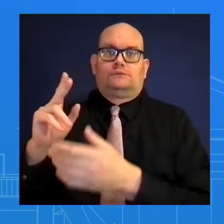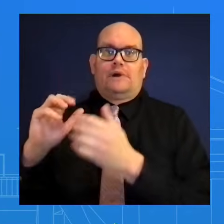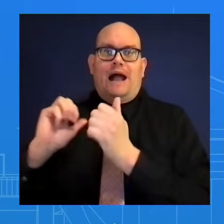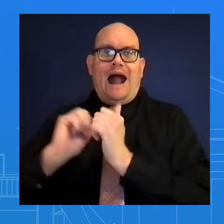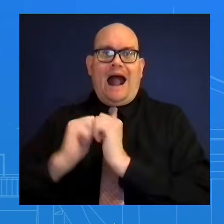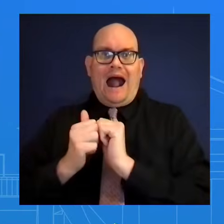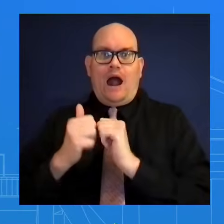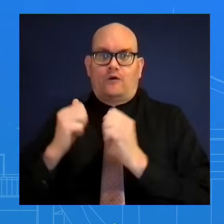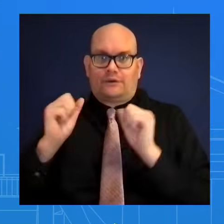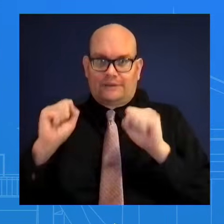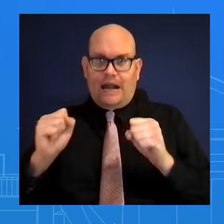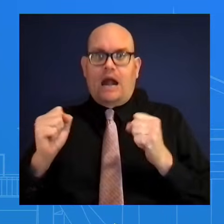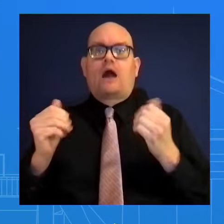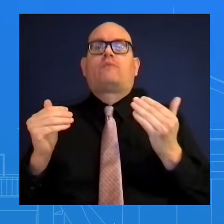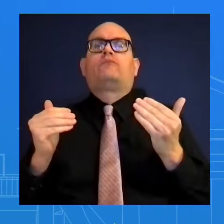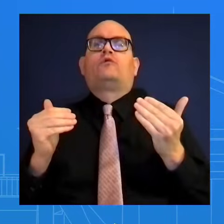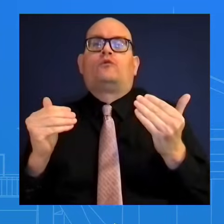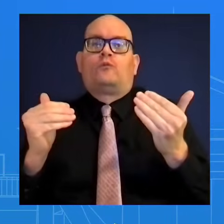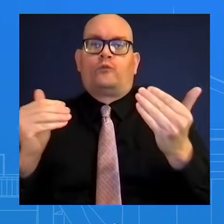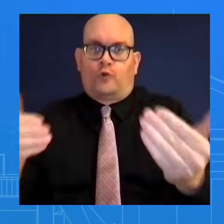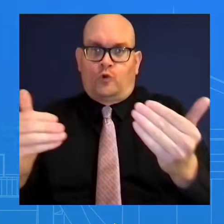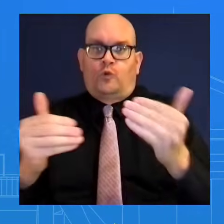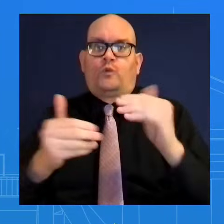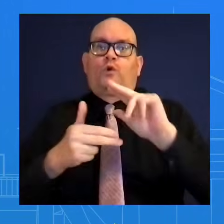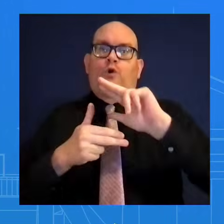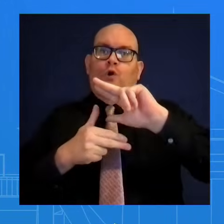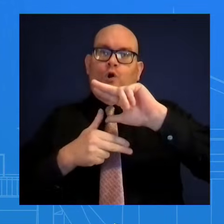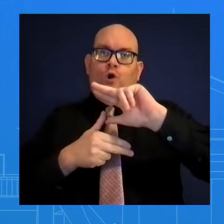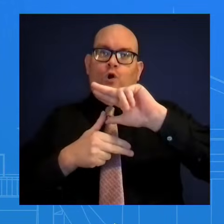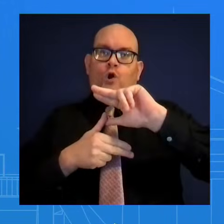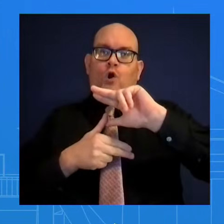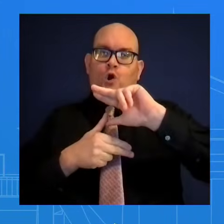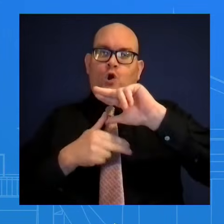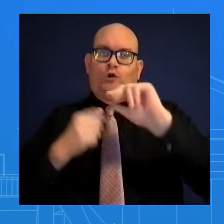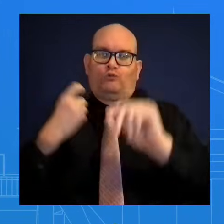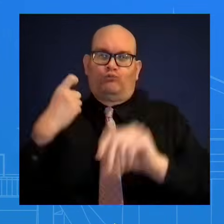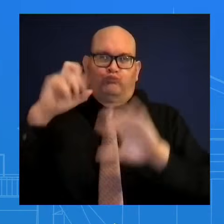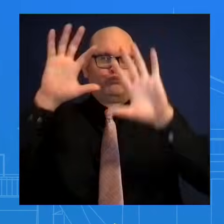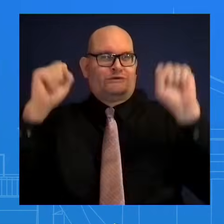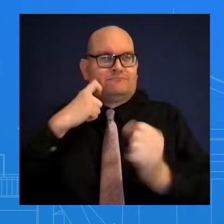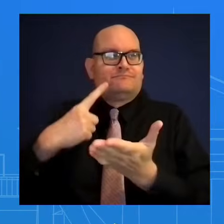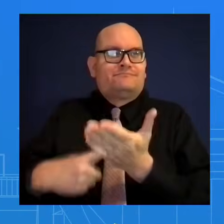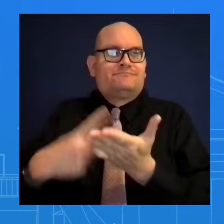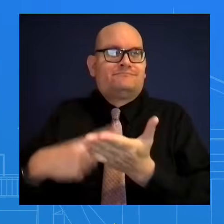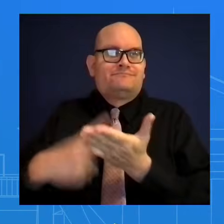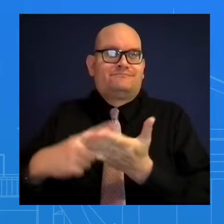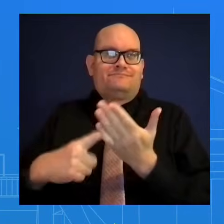and, clearly, fires that we're going to see this season. And so the President talked about